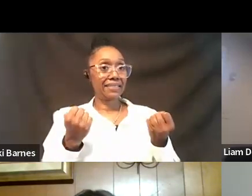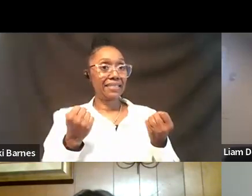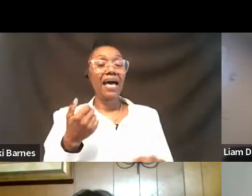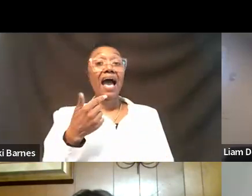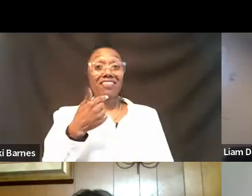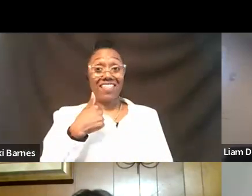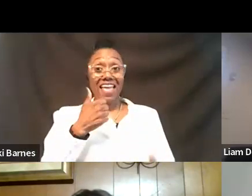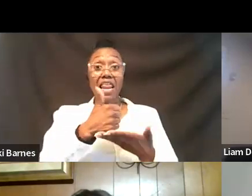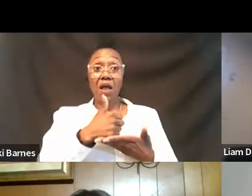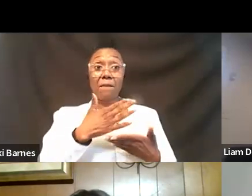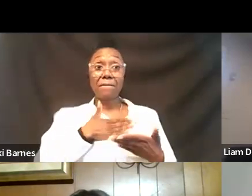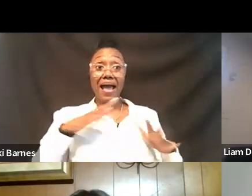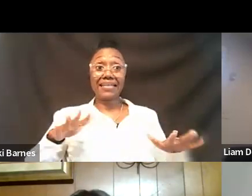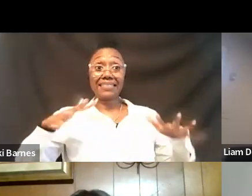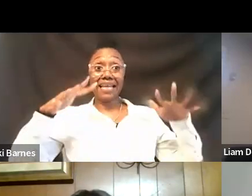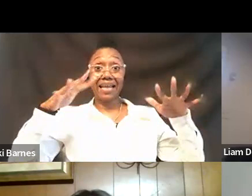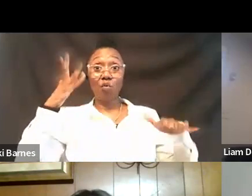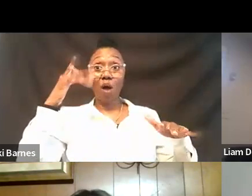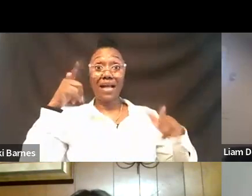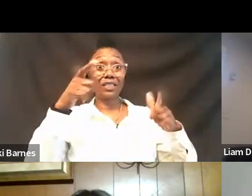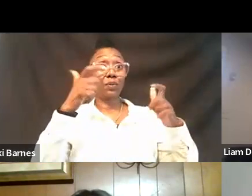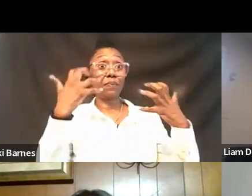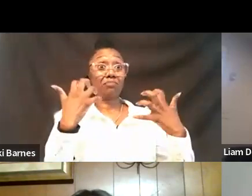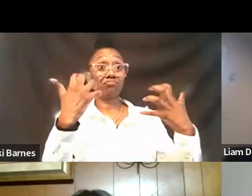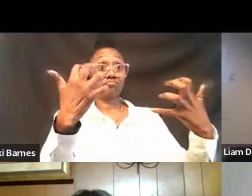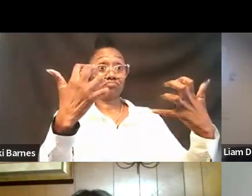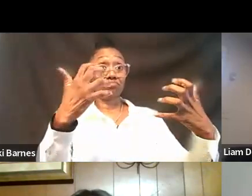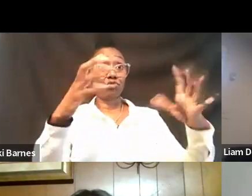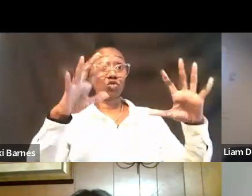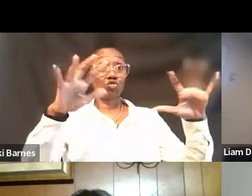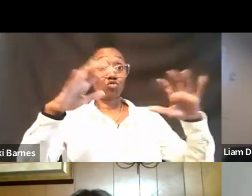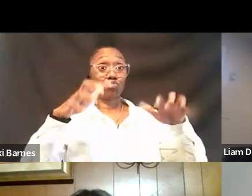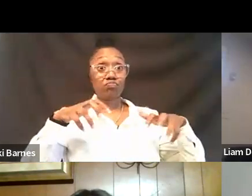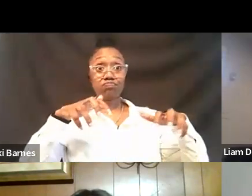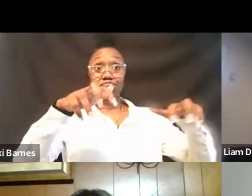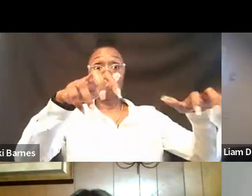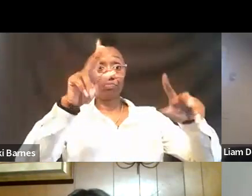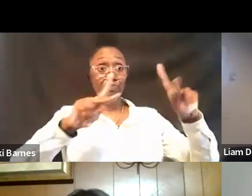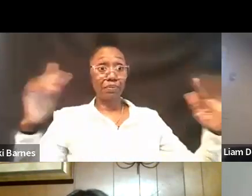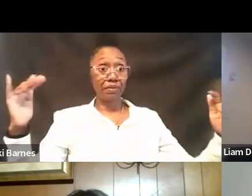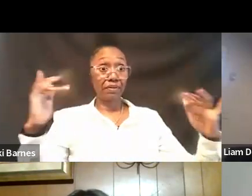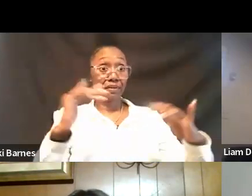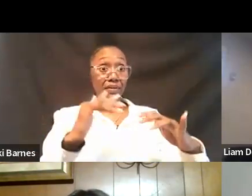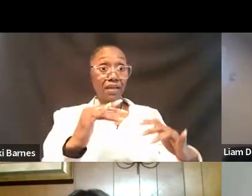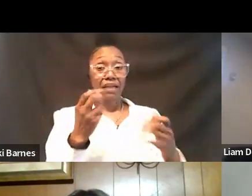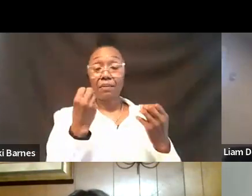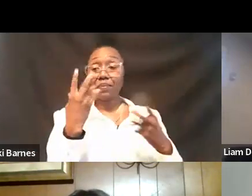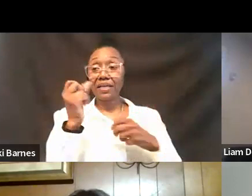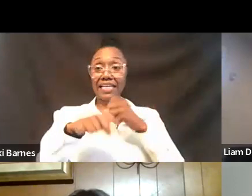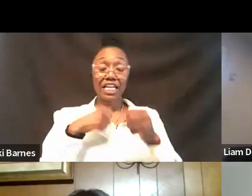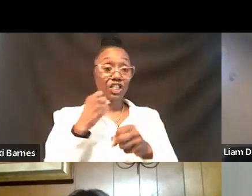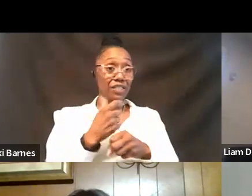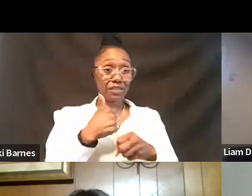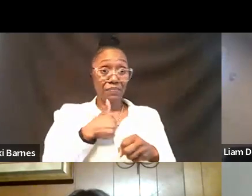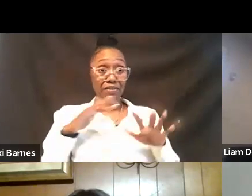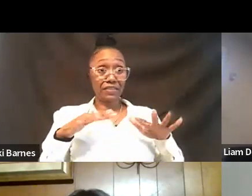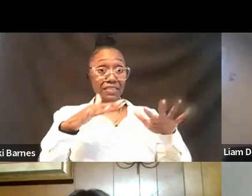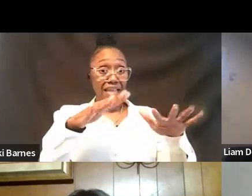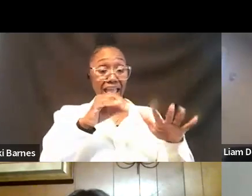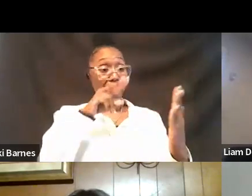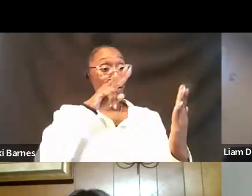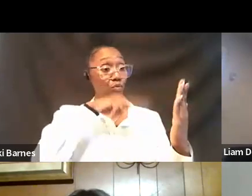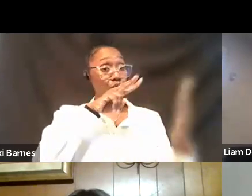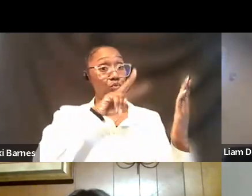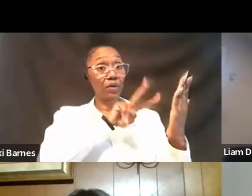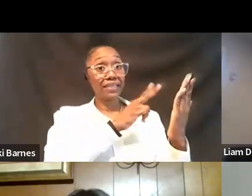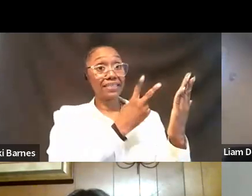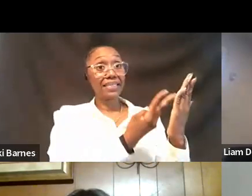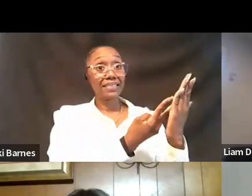And and honestly making friends over the over the past years with me having anxiety and dyslexia and That really helped me a lot.